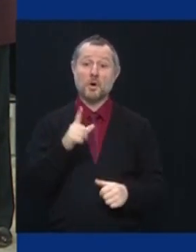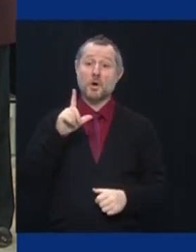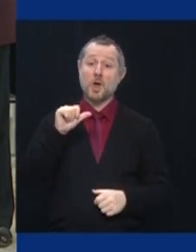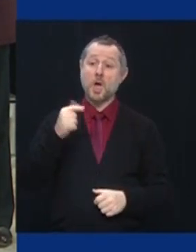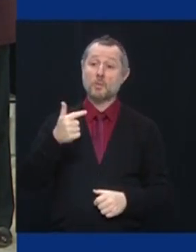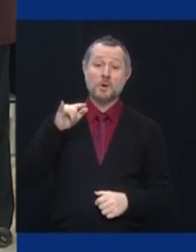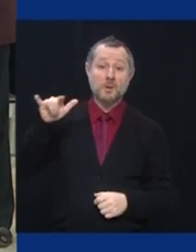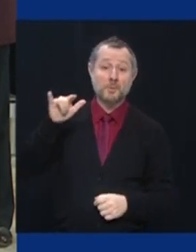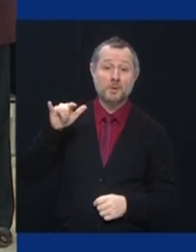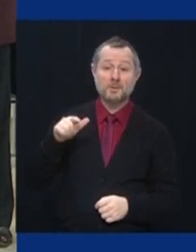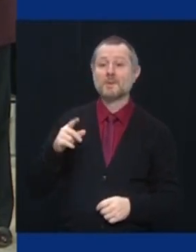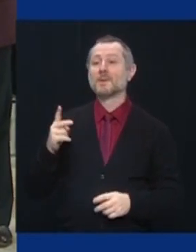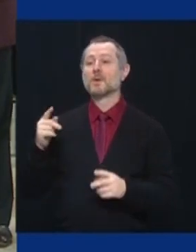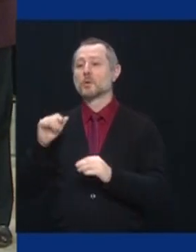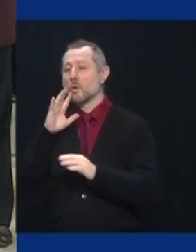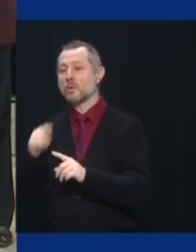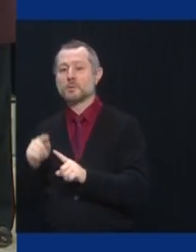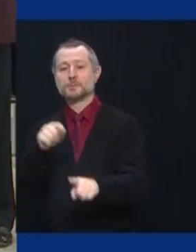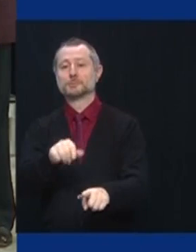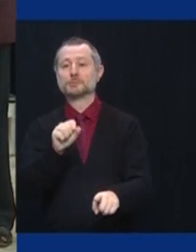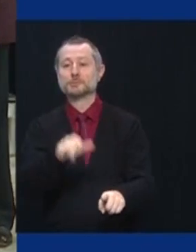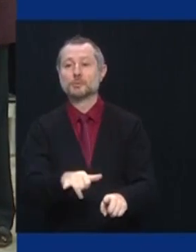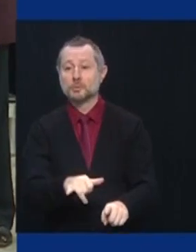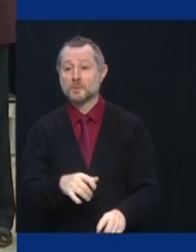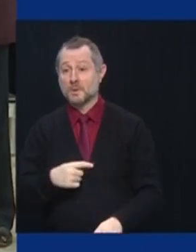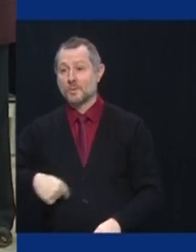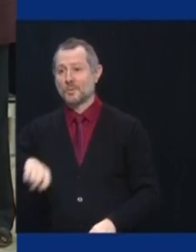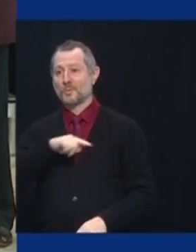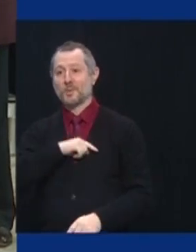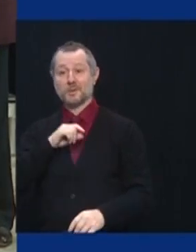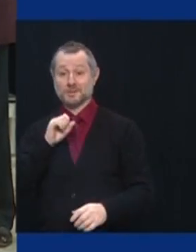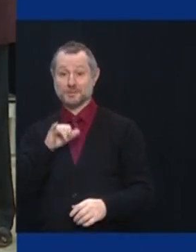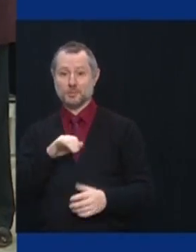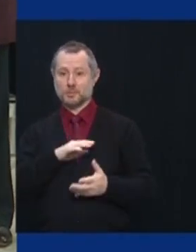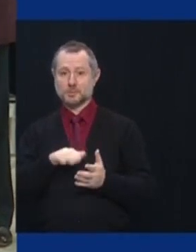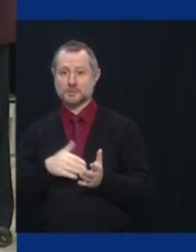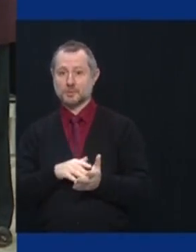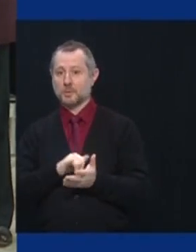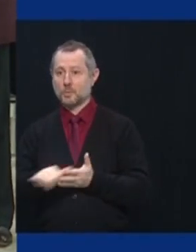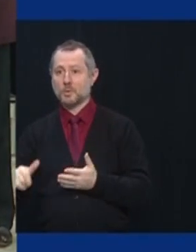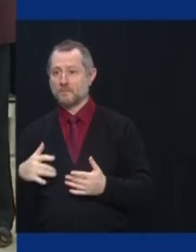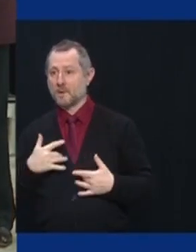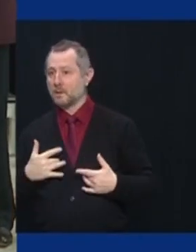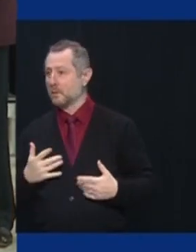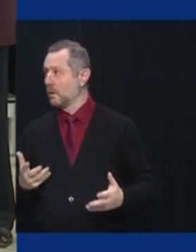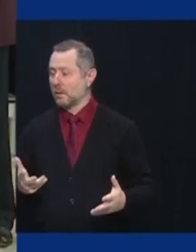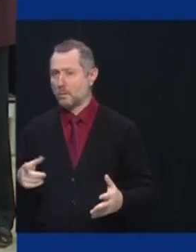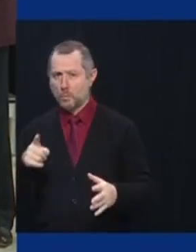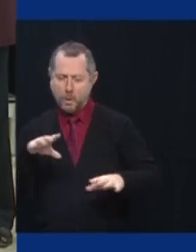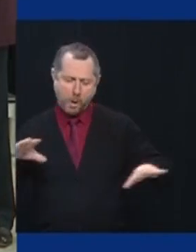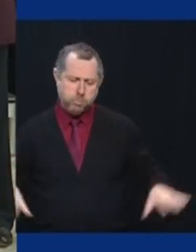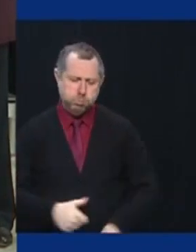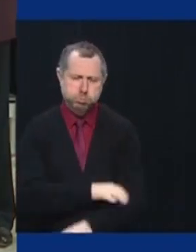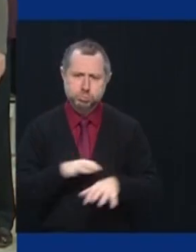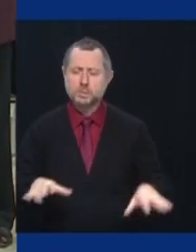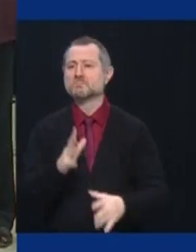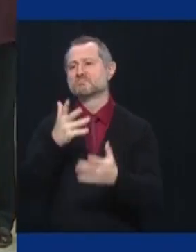IT MAY HAVE GOTTEN OFF IN LAGUARDIA BUT IT WOULD HAVE GOTTEN BACK ON AND GOTTEN OFF IN